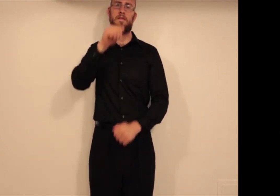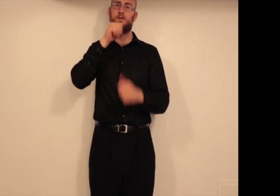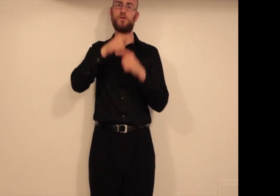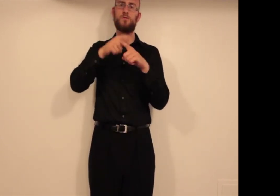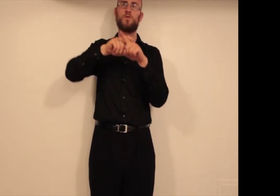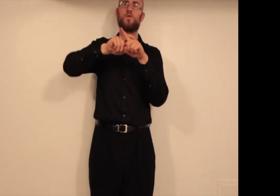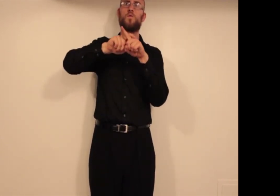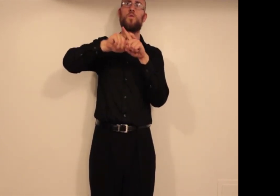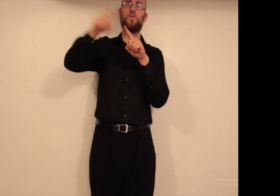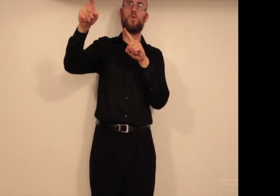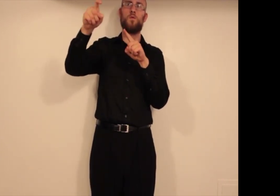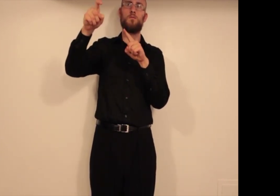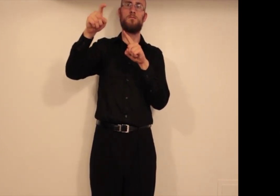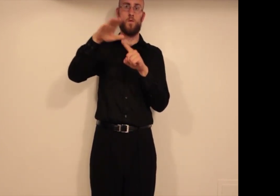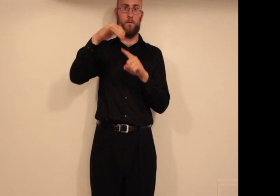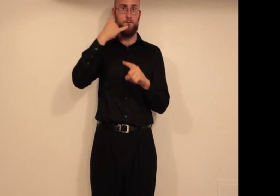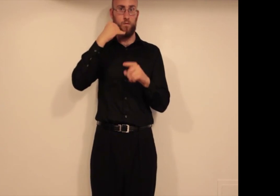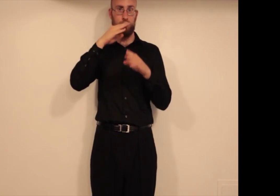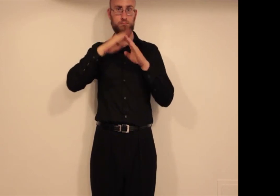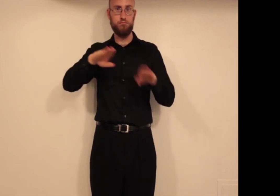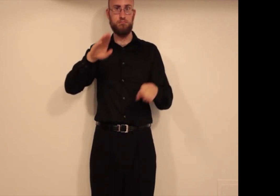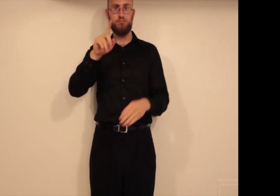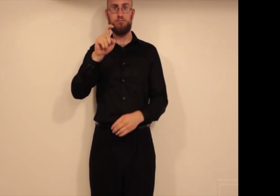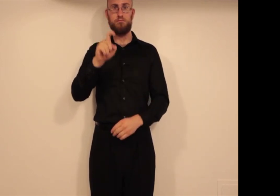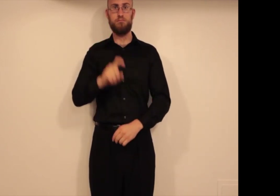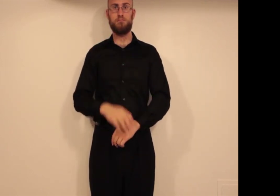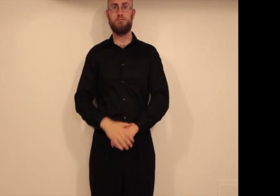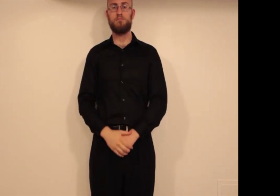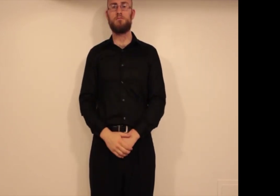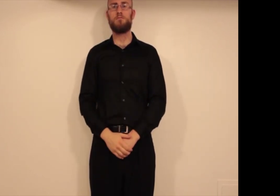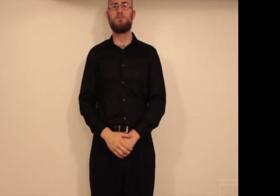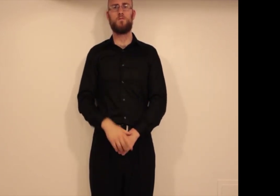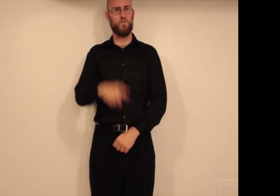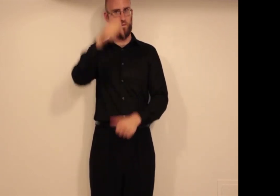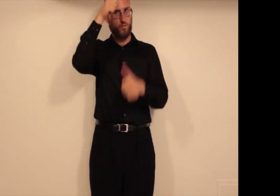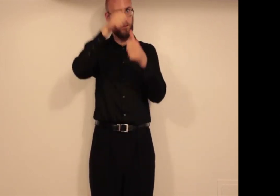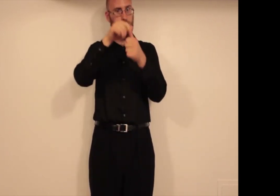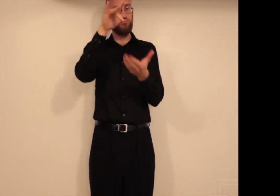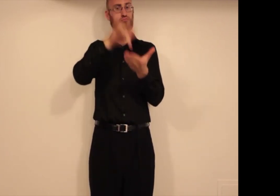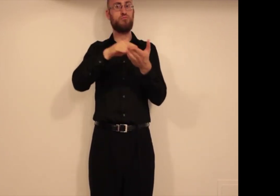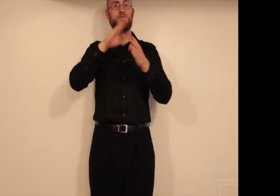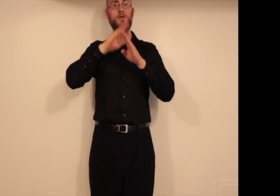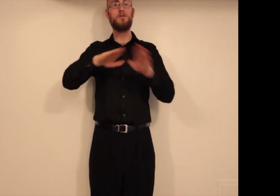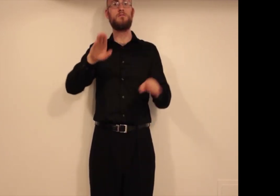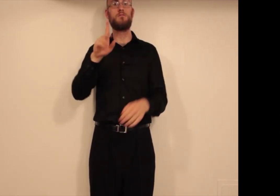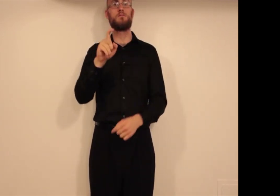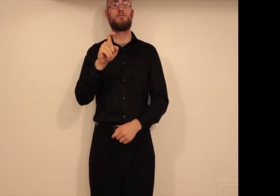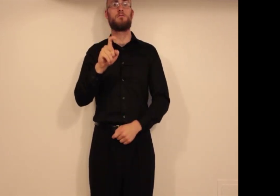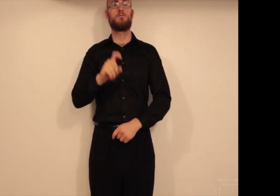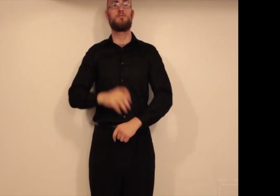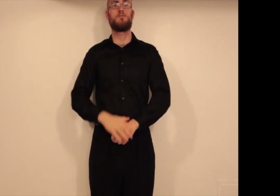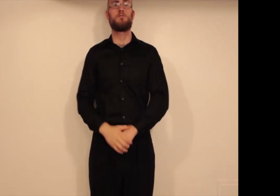Was your phone on silent when your sister called? Do you remember silencing it?